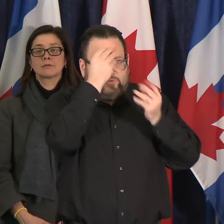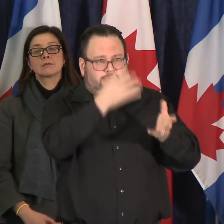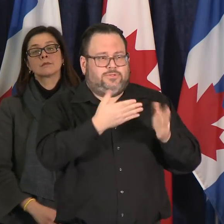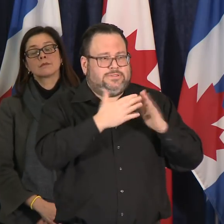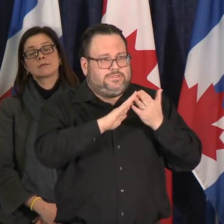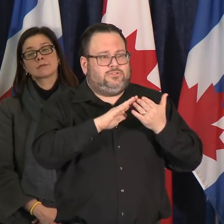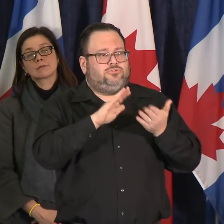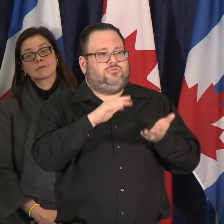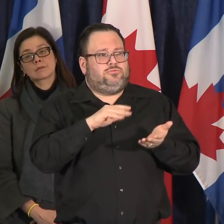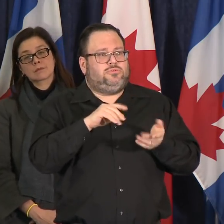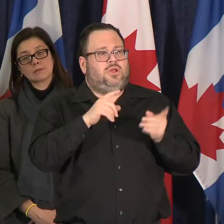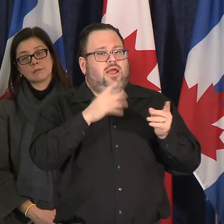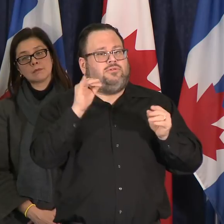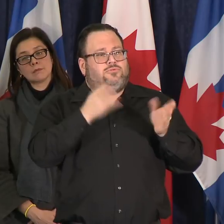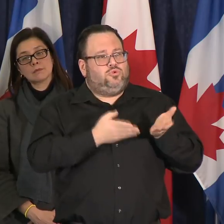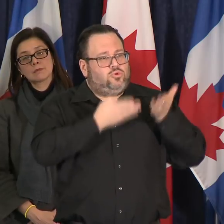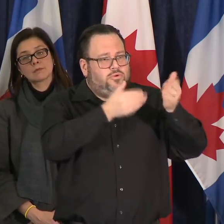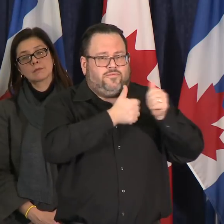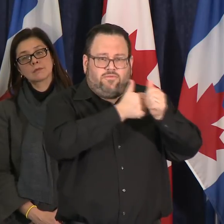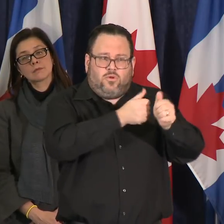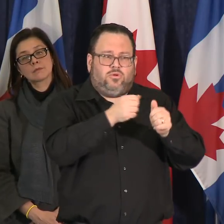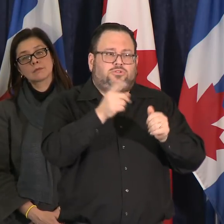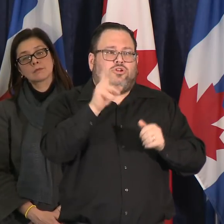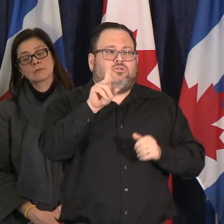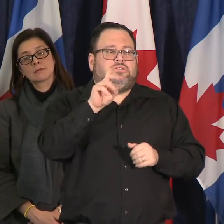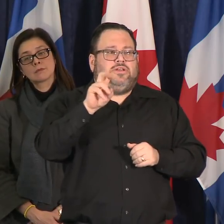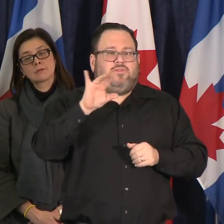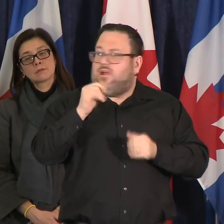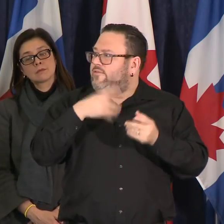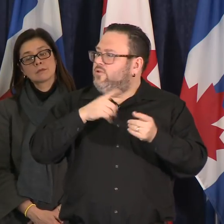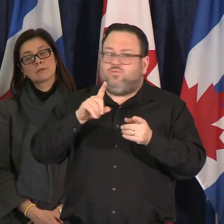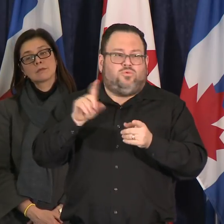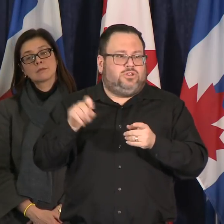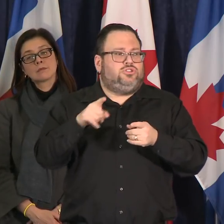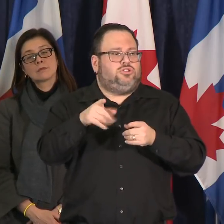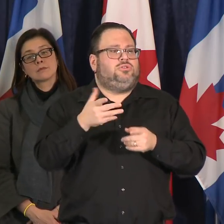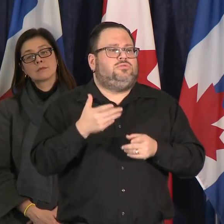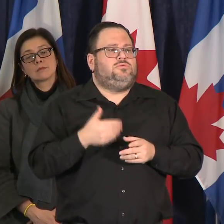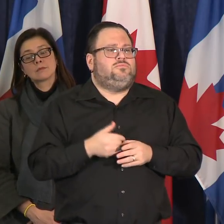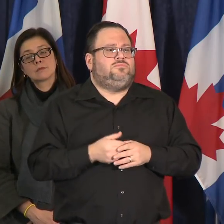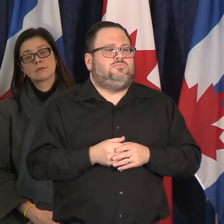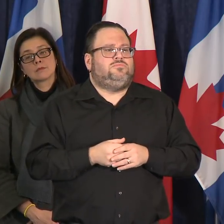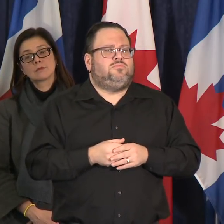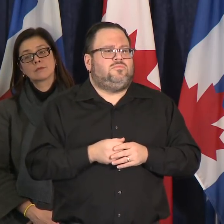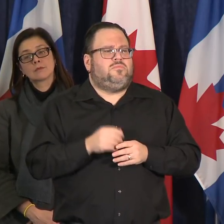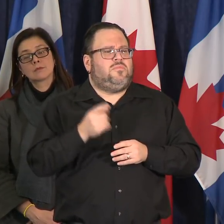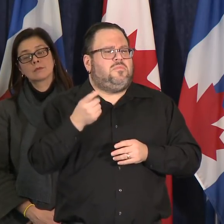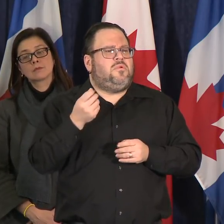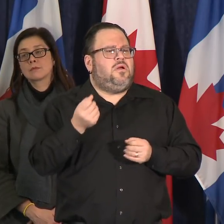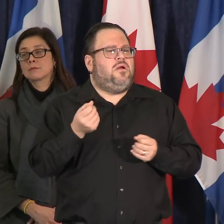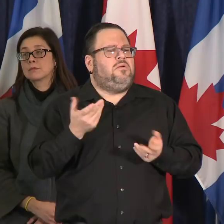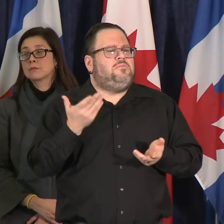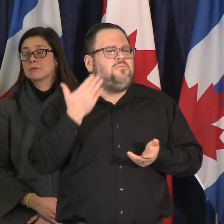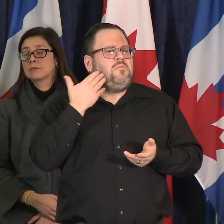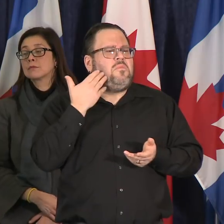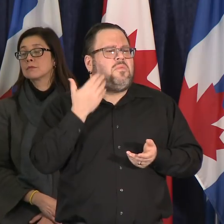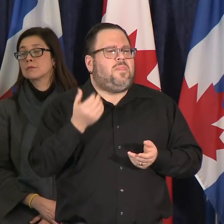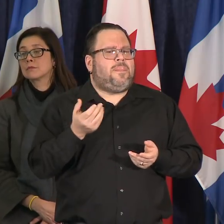how many people have fallen victim to these scams at all or is there a certain population being targeted I don't I haven't been provided with any